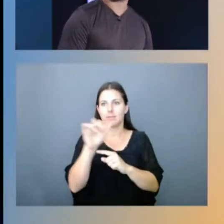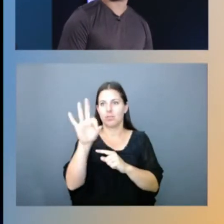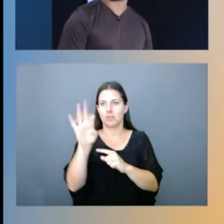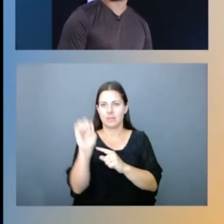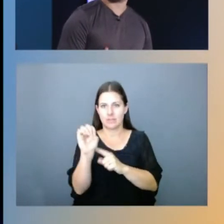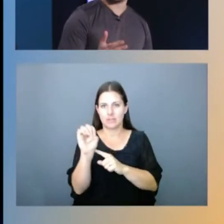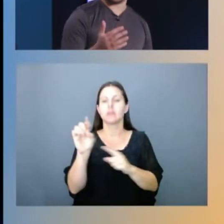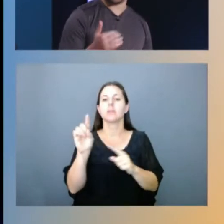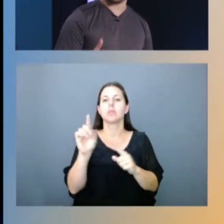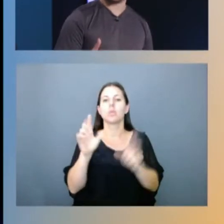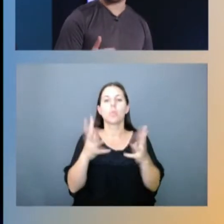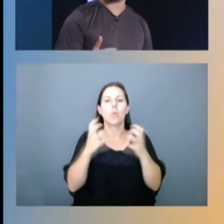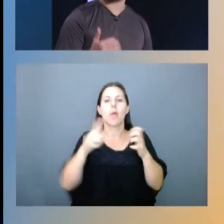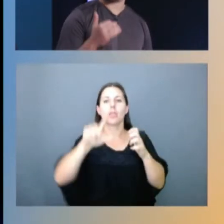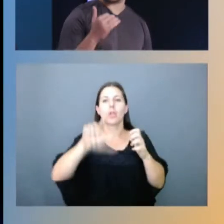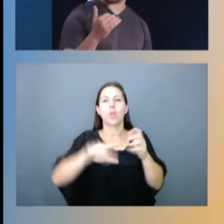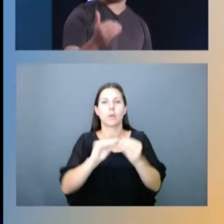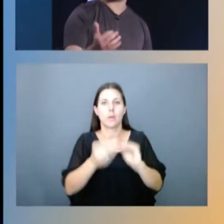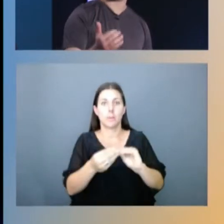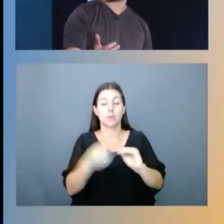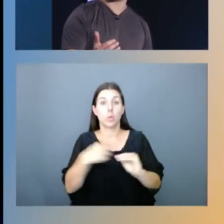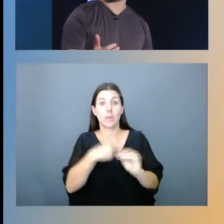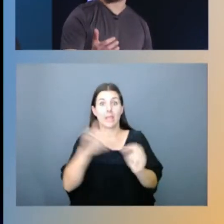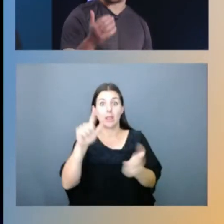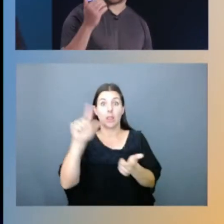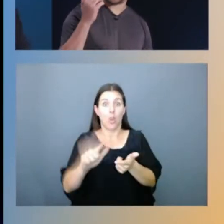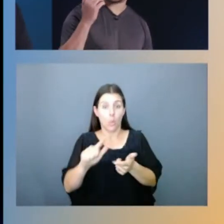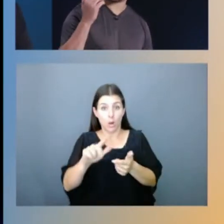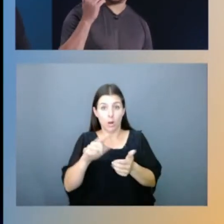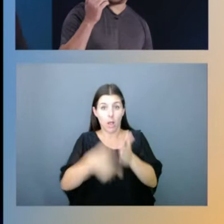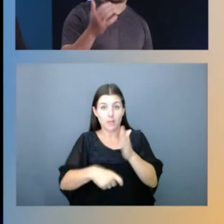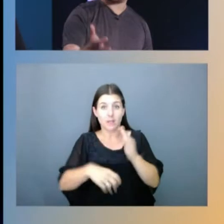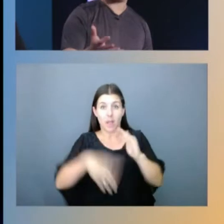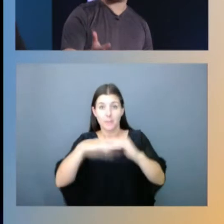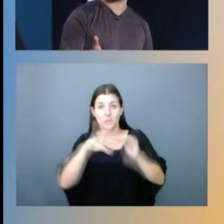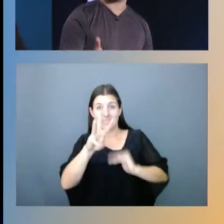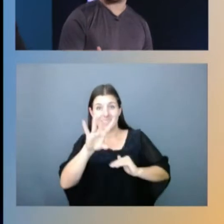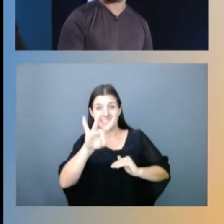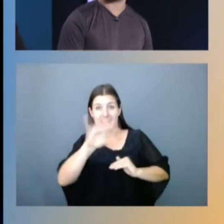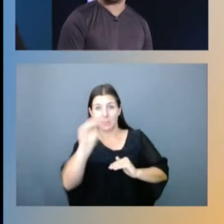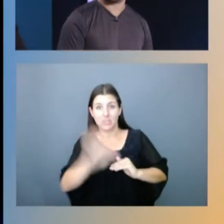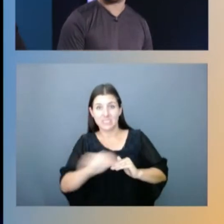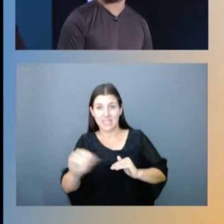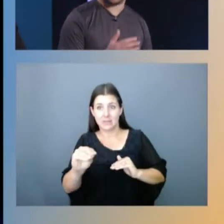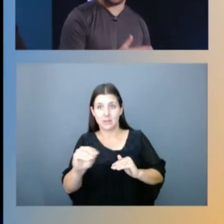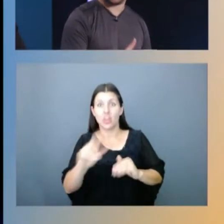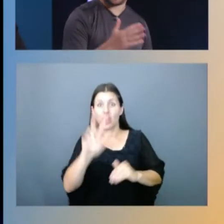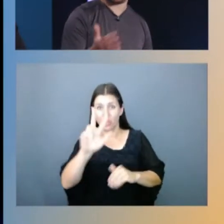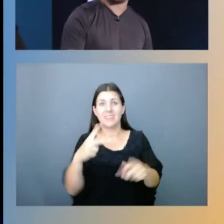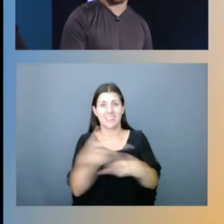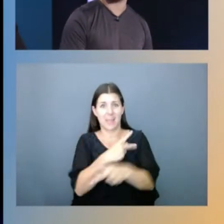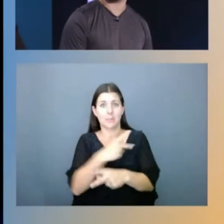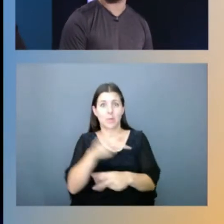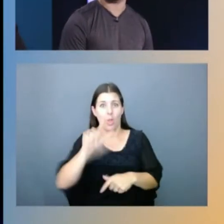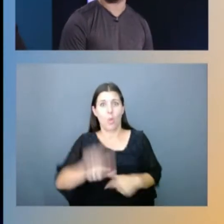we can lower cost by up to 68%. So that's three X lower cost per inference that you get by migrating to Inferentia.